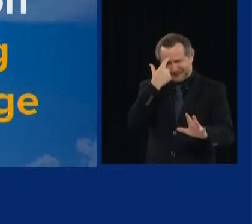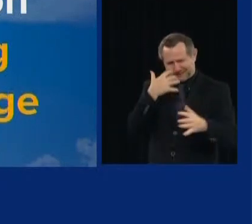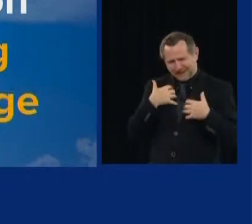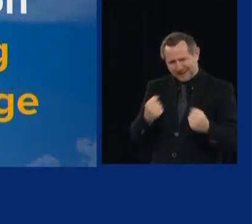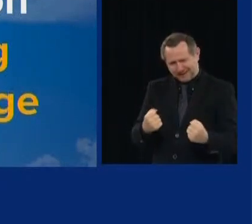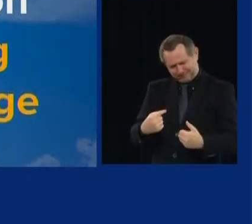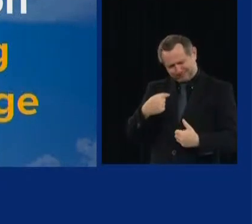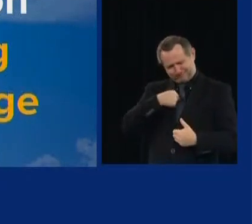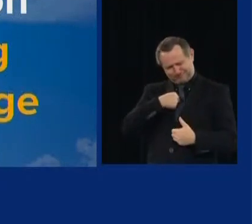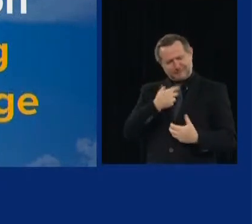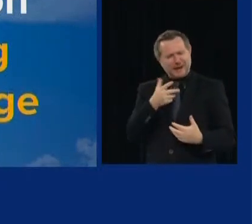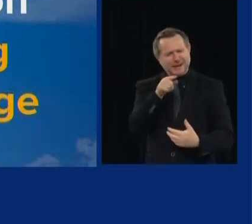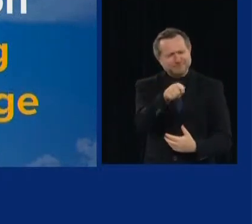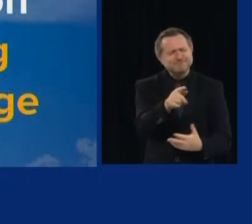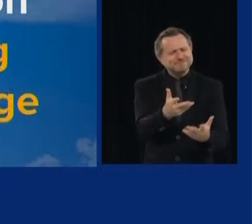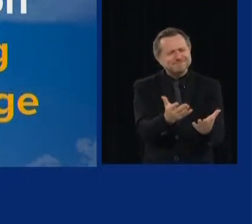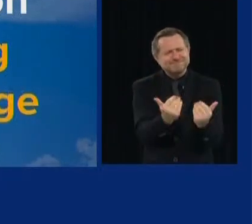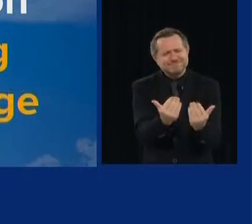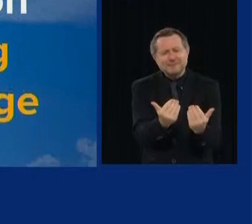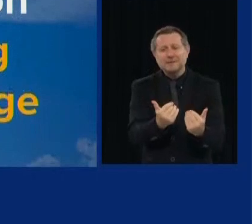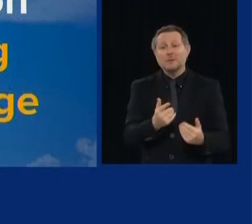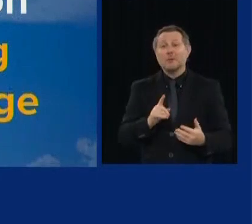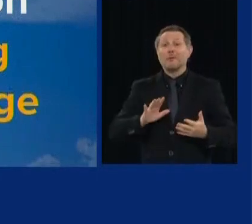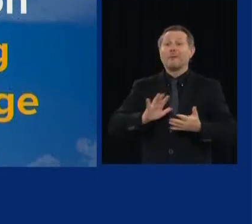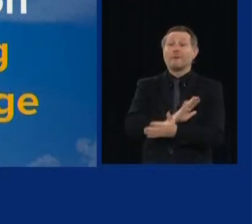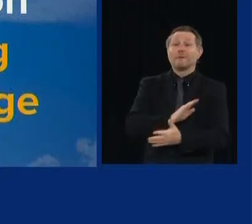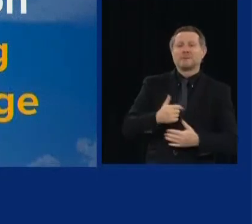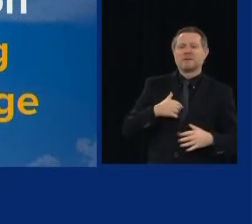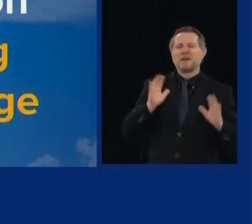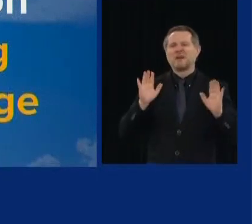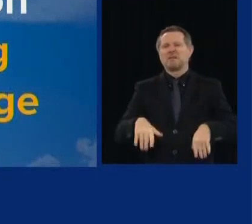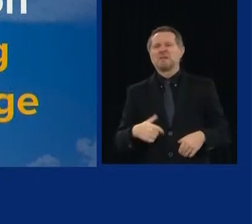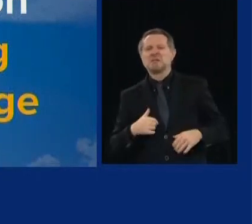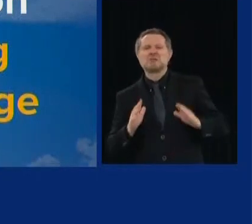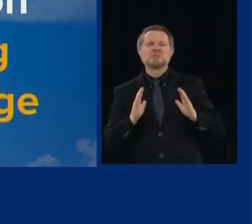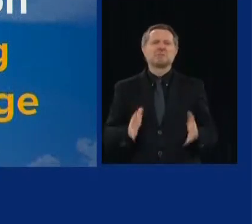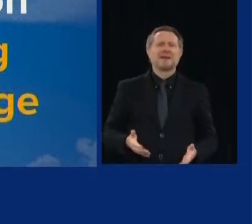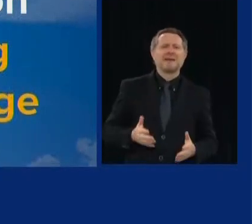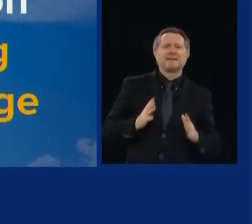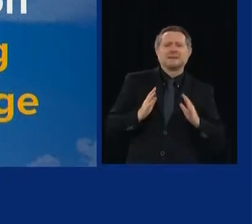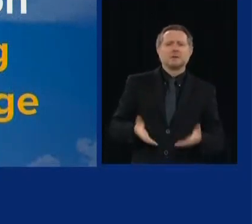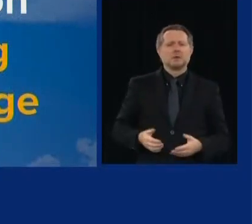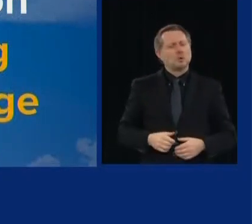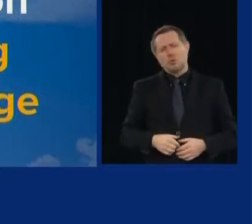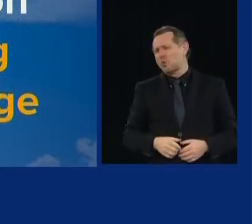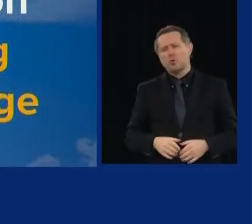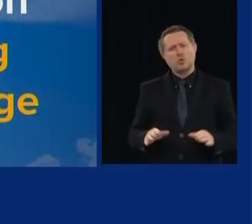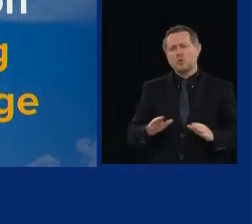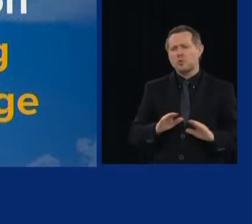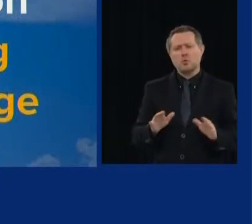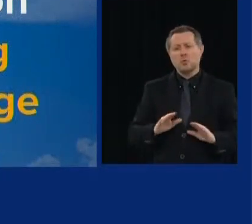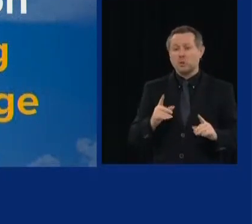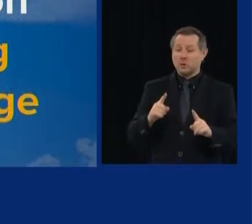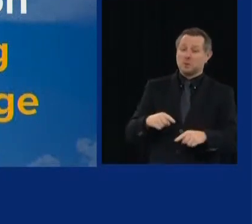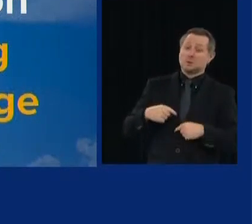THE QUESTION AND DIFFERENT DEPTH IN THE ANSWER. HOW ARE YOU REALLY? YOU CAN'T BE FINE.